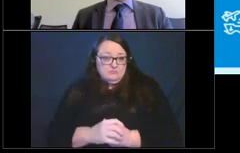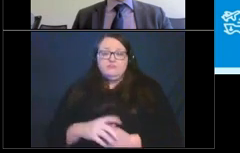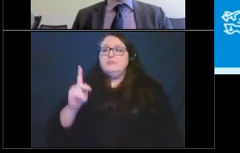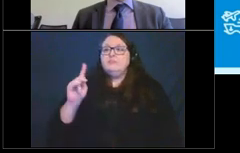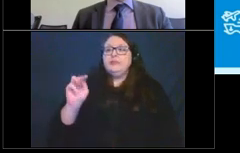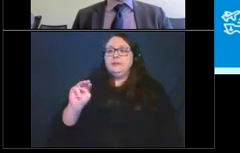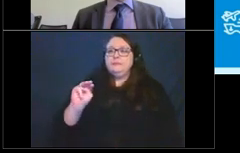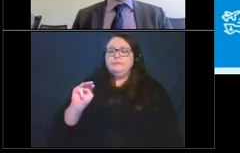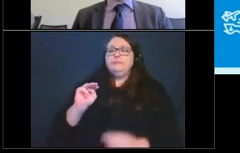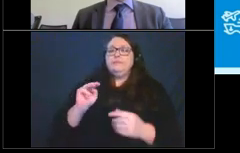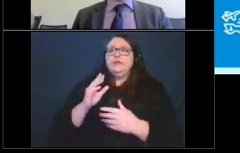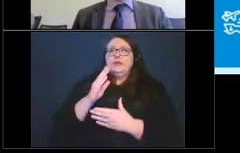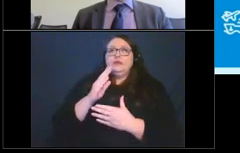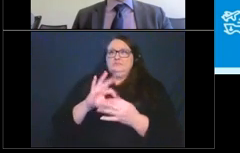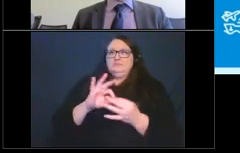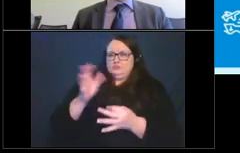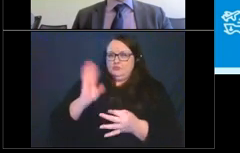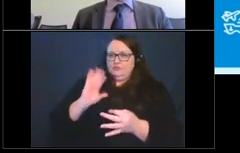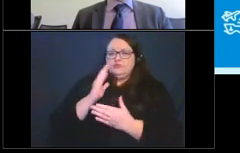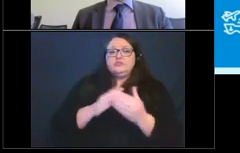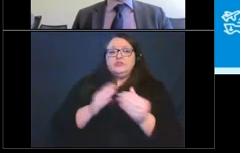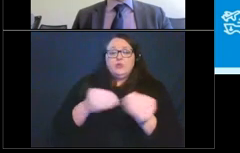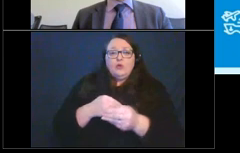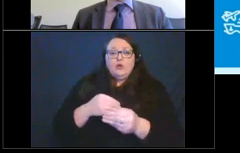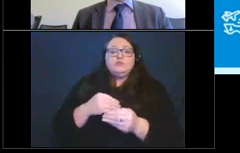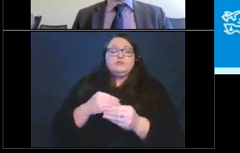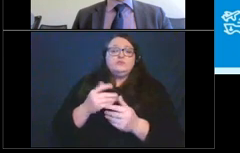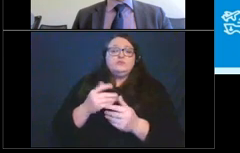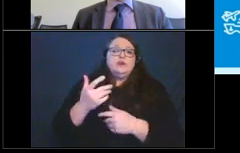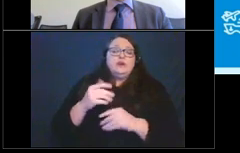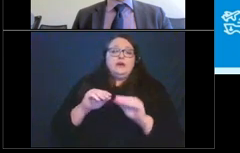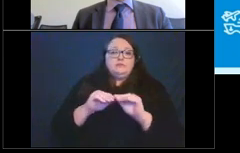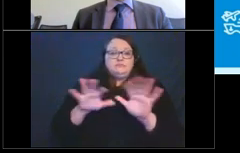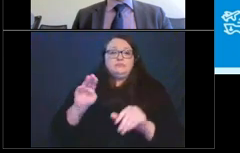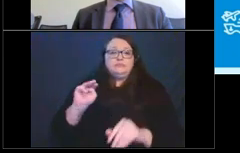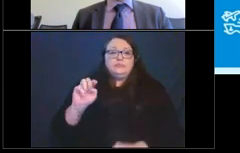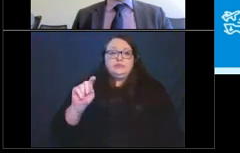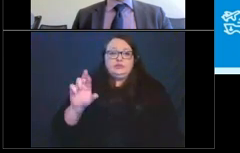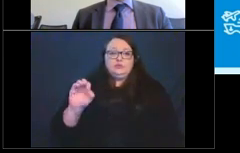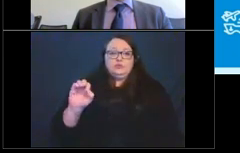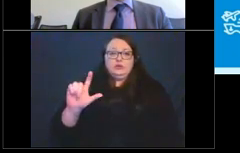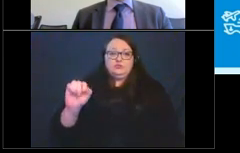offices or broadcast meteorologists in Western Region, where it's been available for about 10